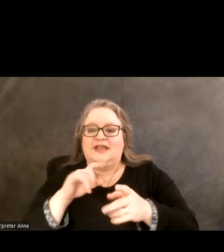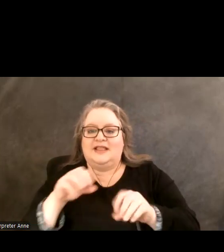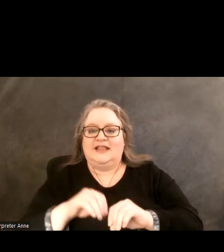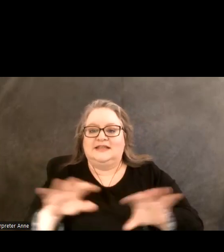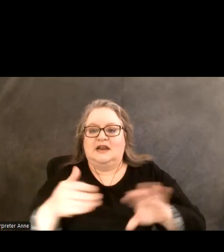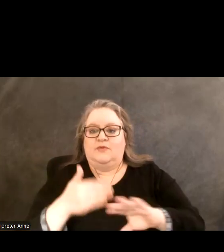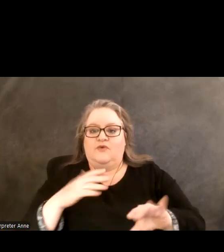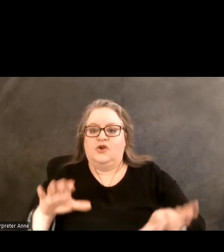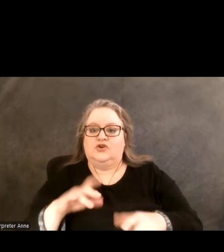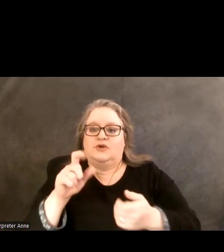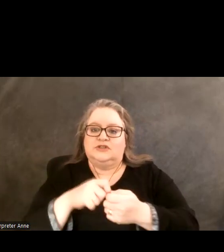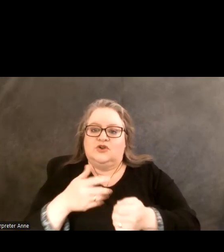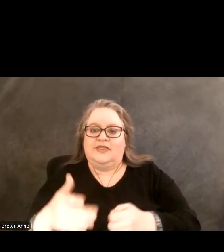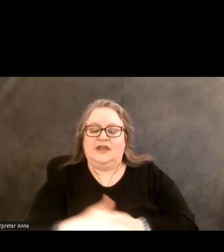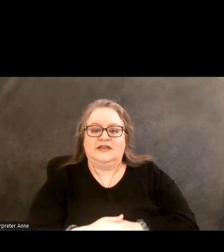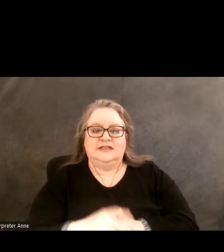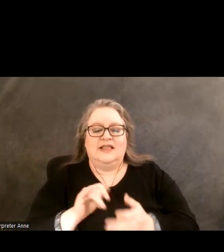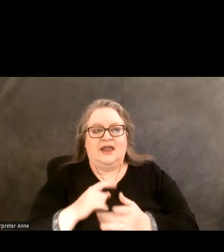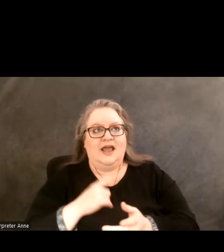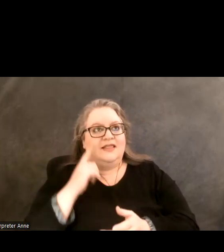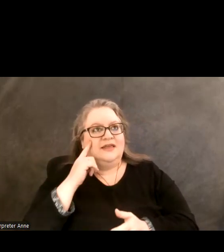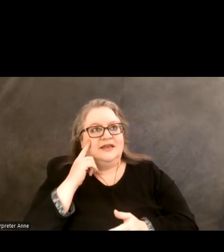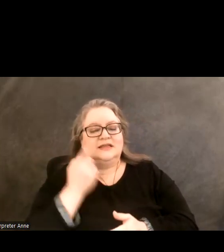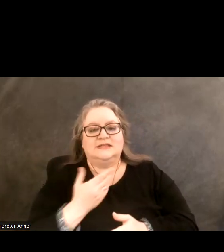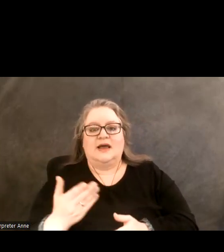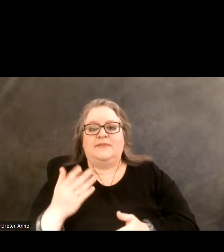doing certain things that I think is something that more